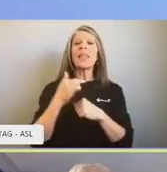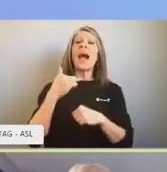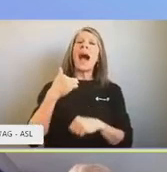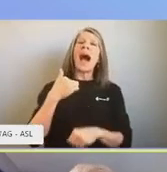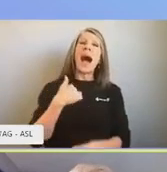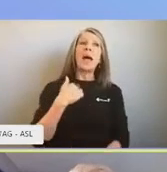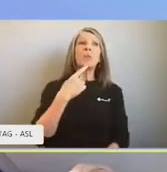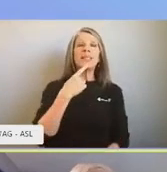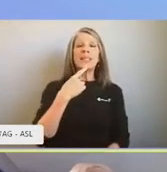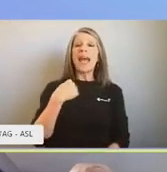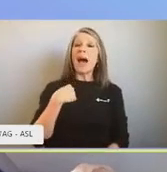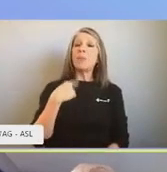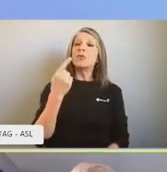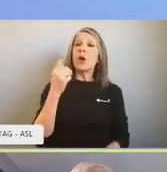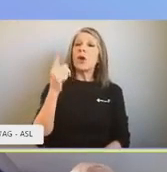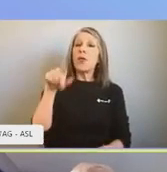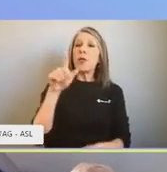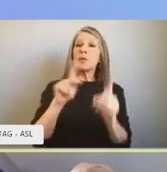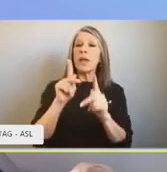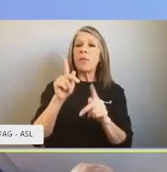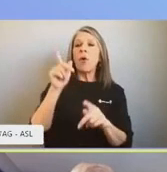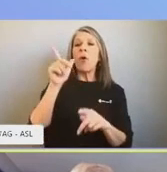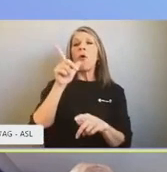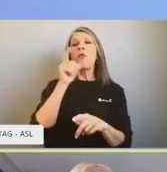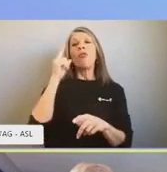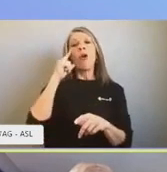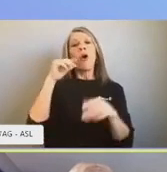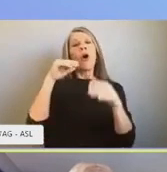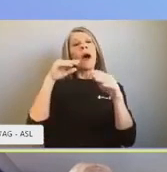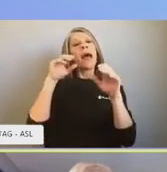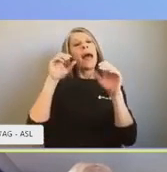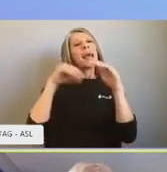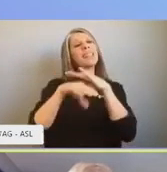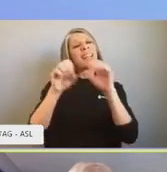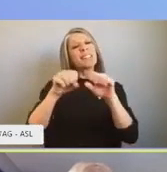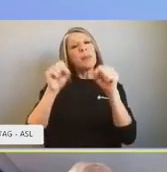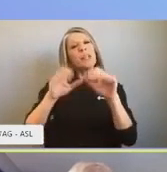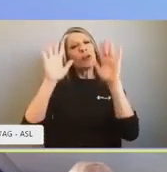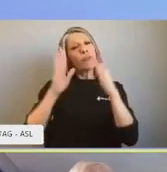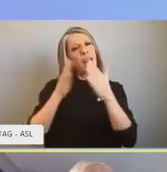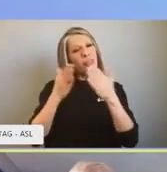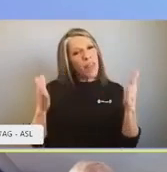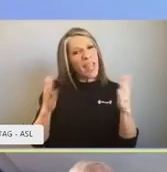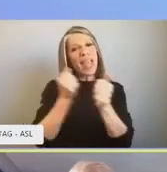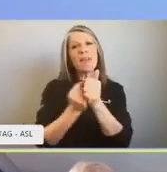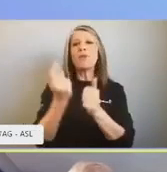a lot of that into elections. I guess I would say one of those that I was people who thought accessibility was a